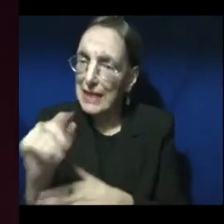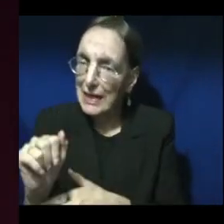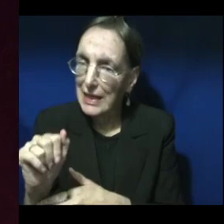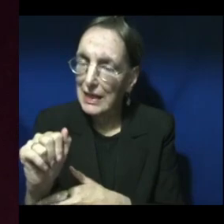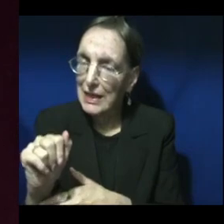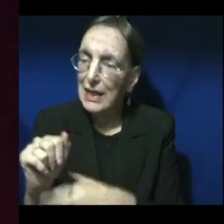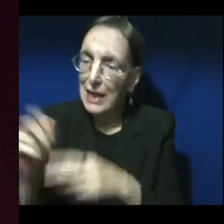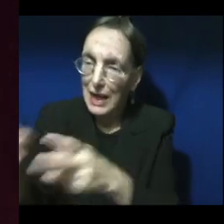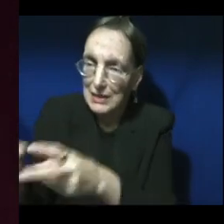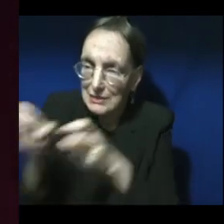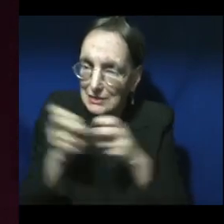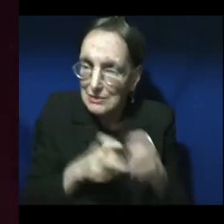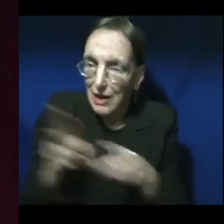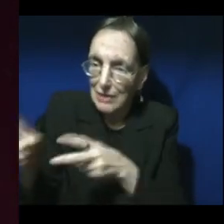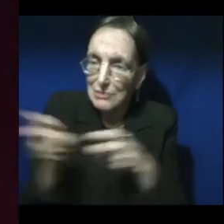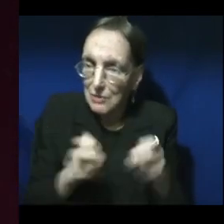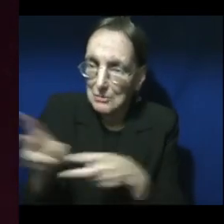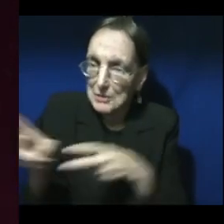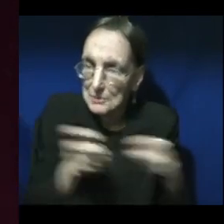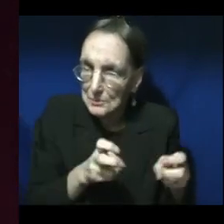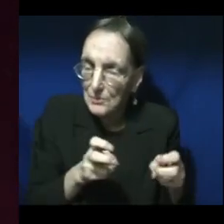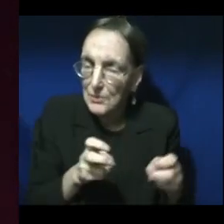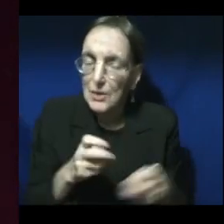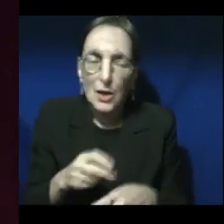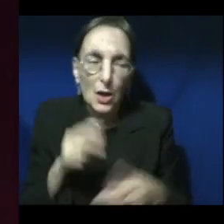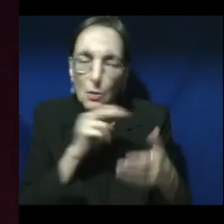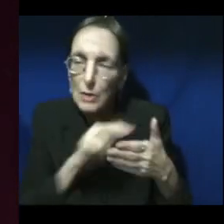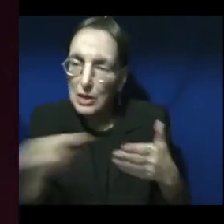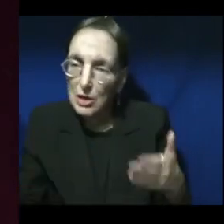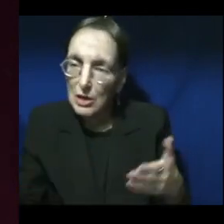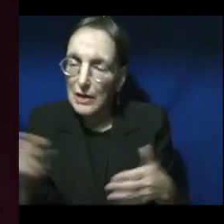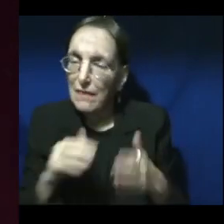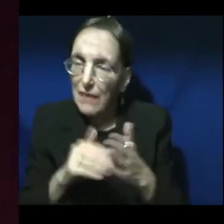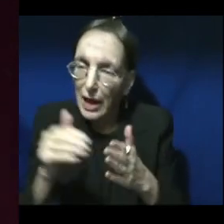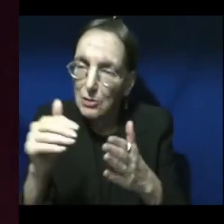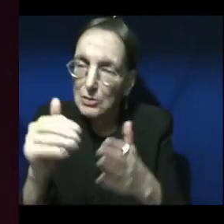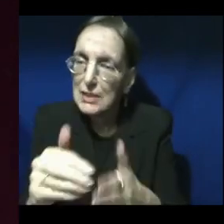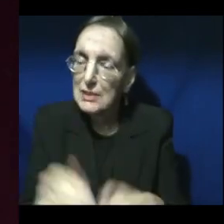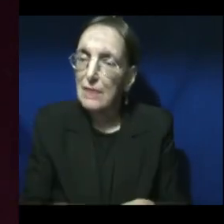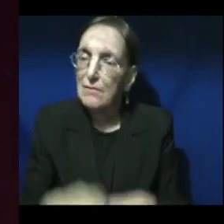calls to understand what words lead to greater customer satisfaction. We’ve looked at tens